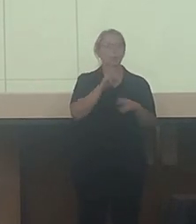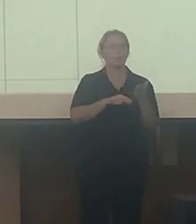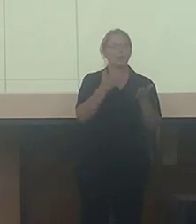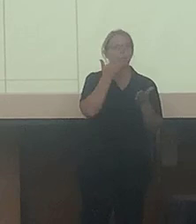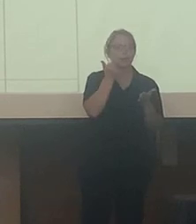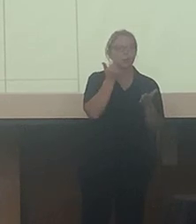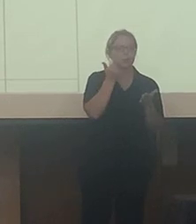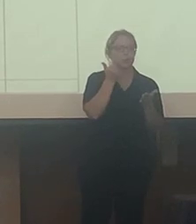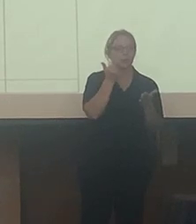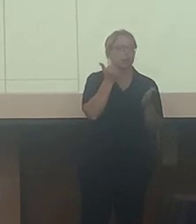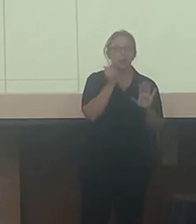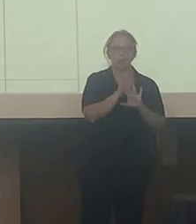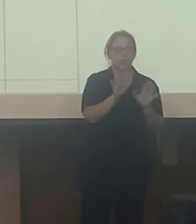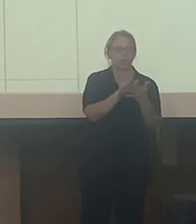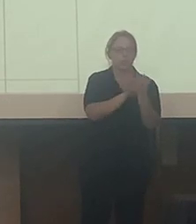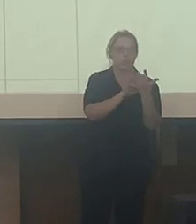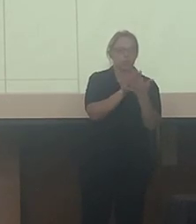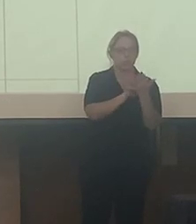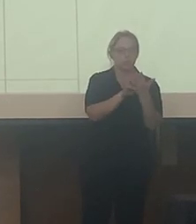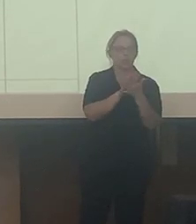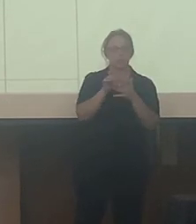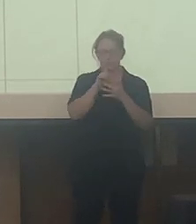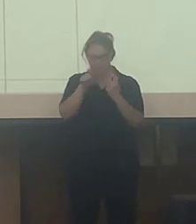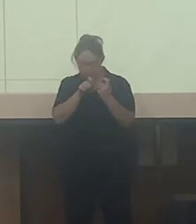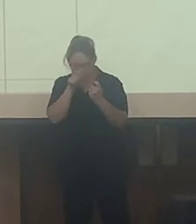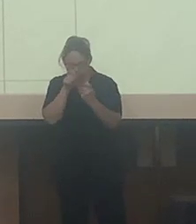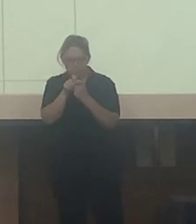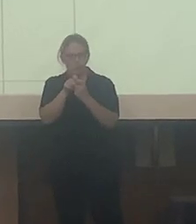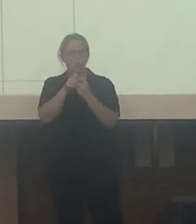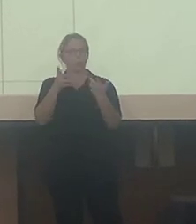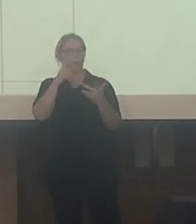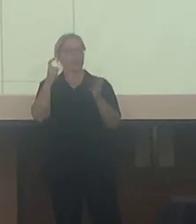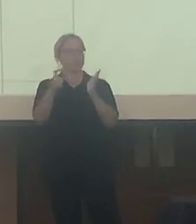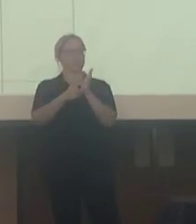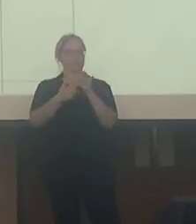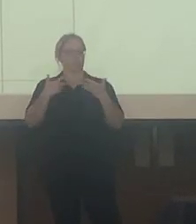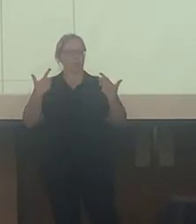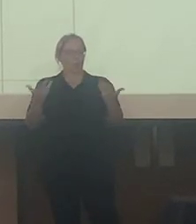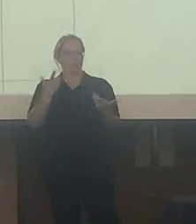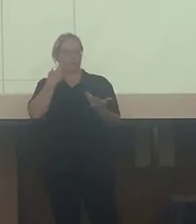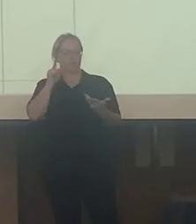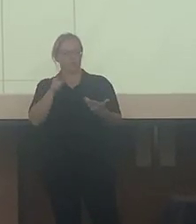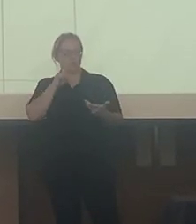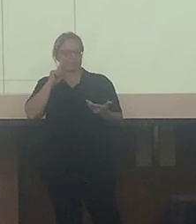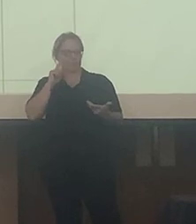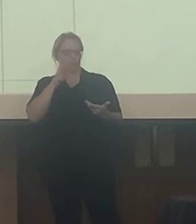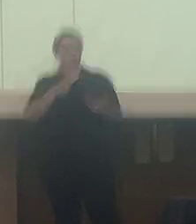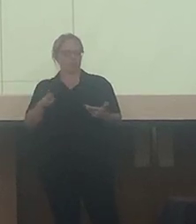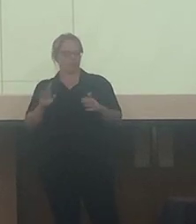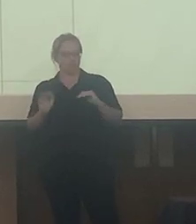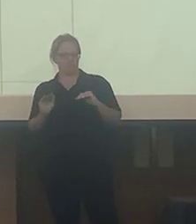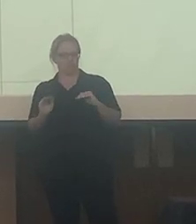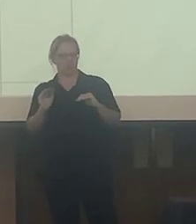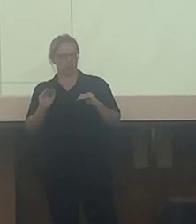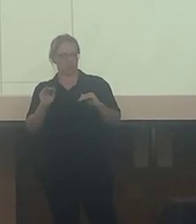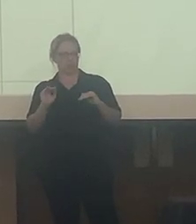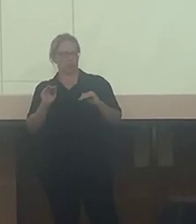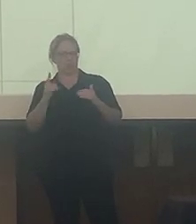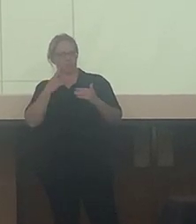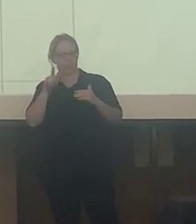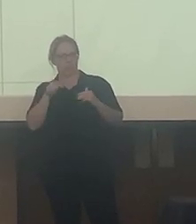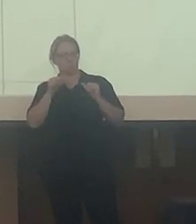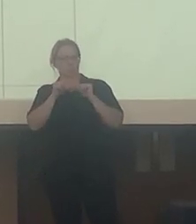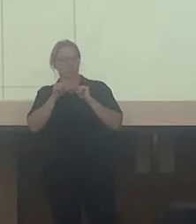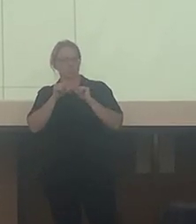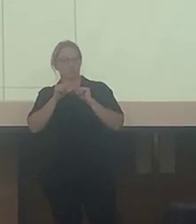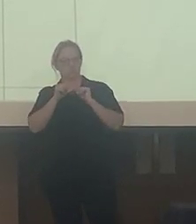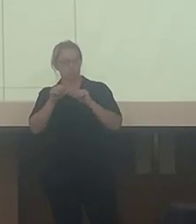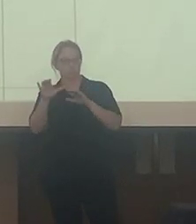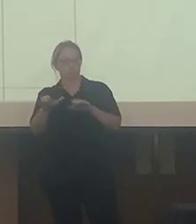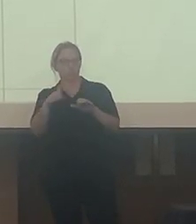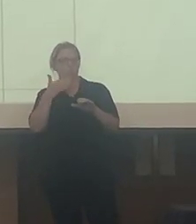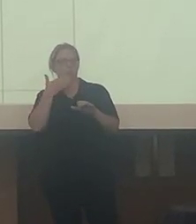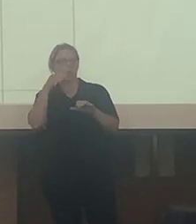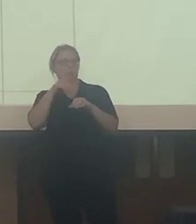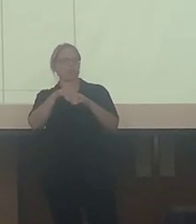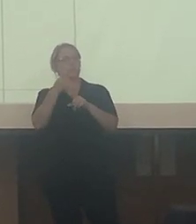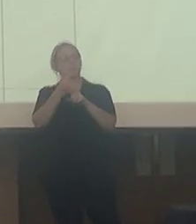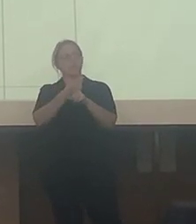the comprehensive evaluation what did we identify with this very specifically childhood performance